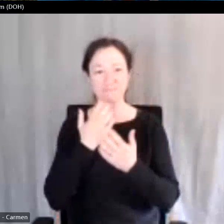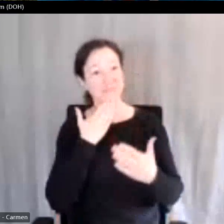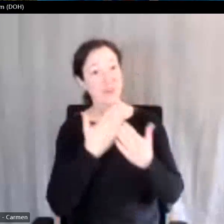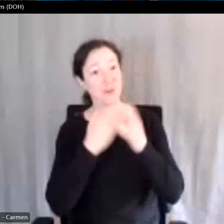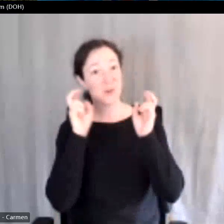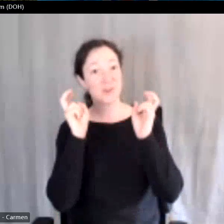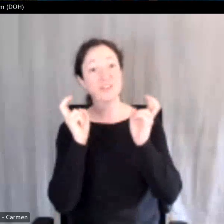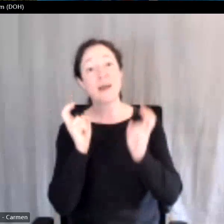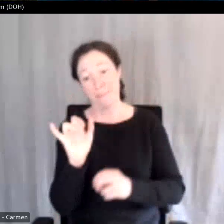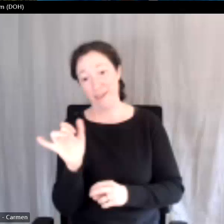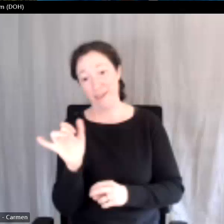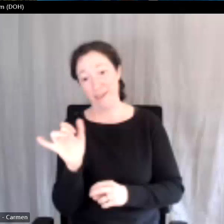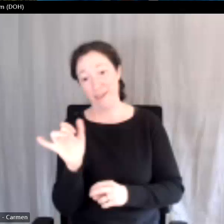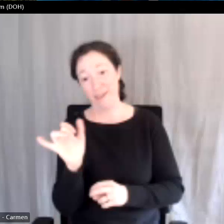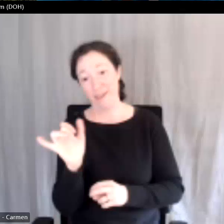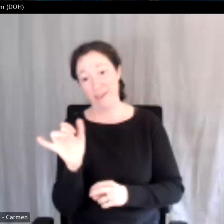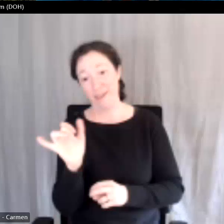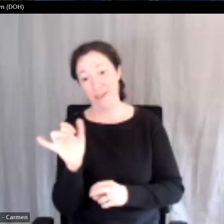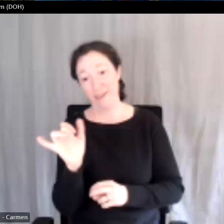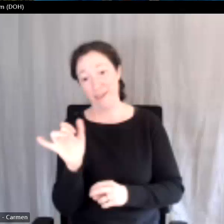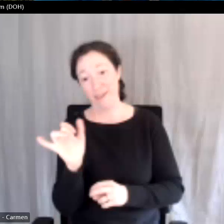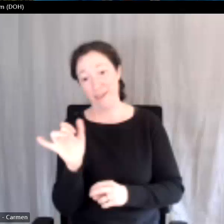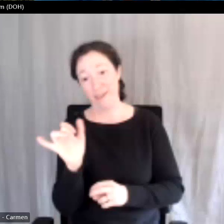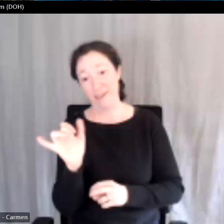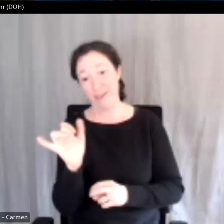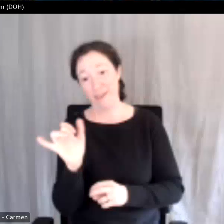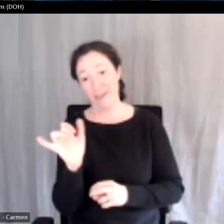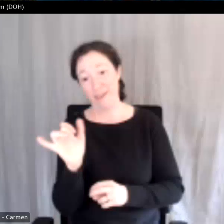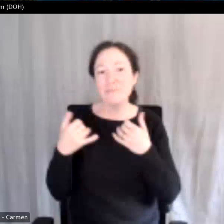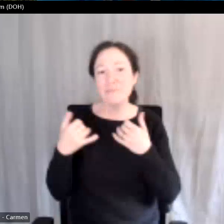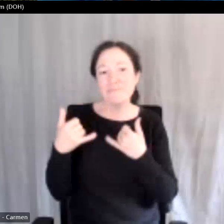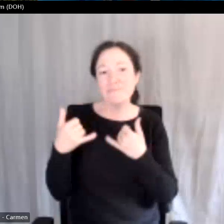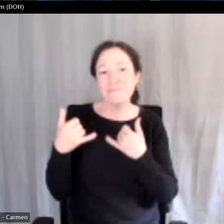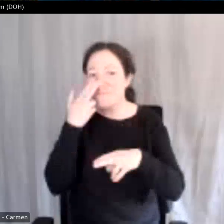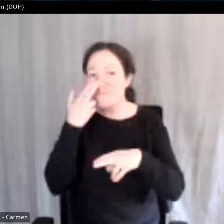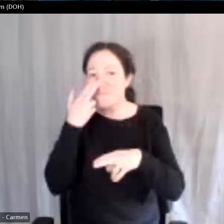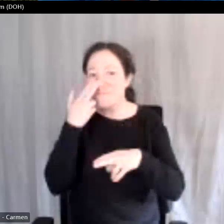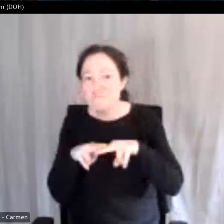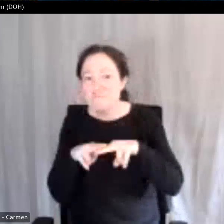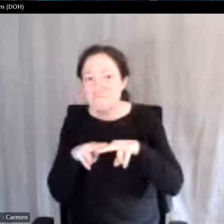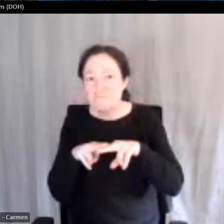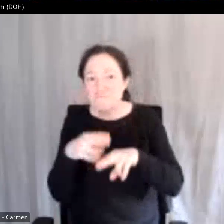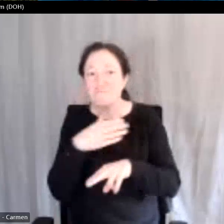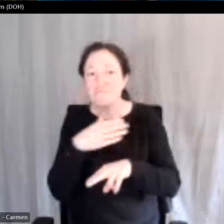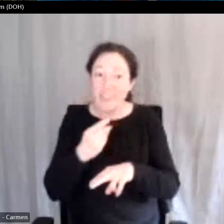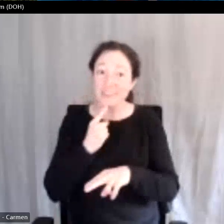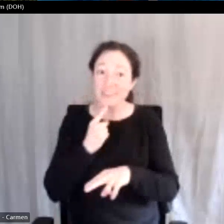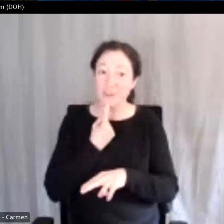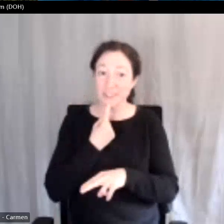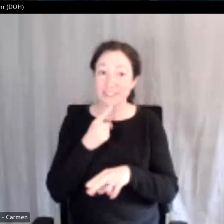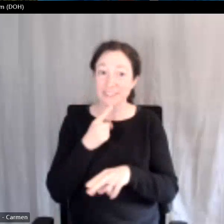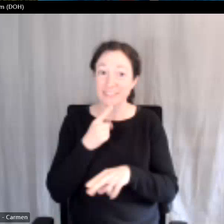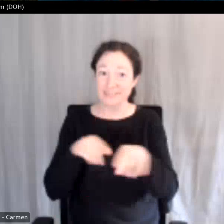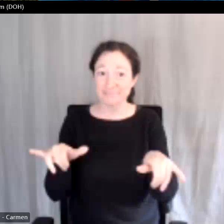I mean, yeah, this can be playful. It also can be really serious, you know, so I,